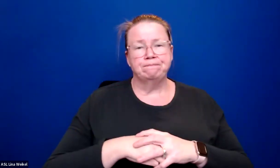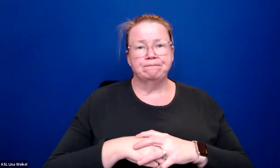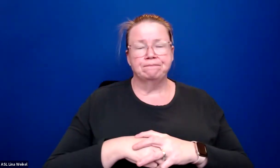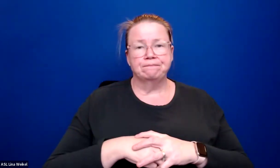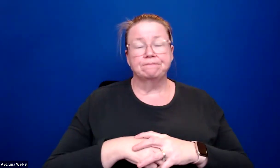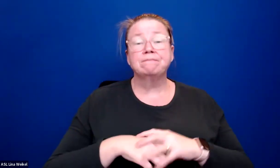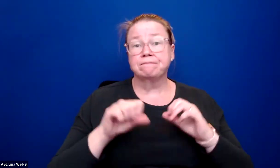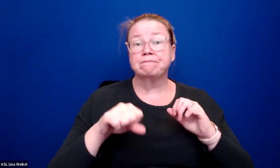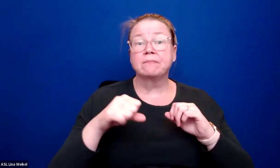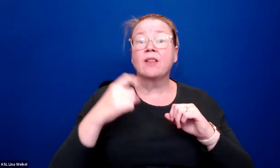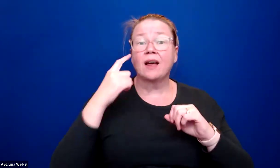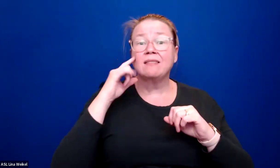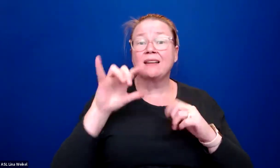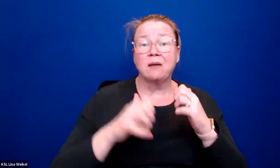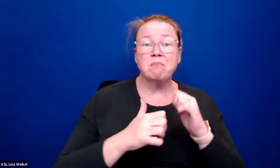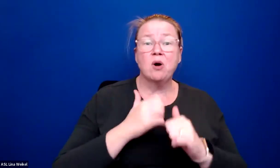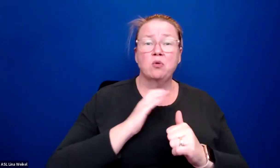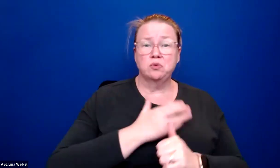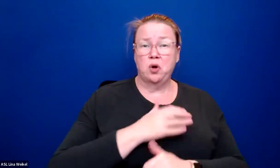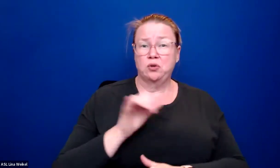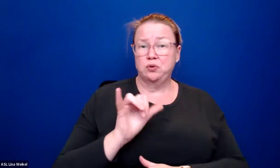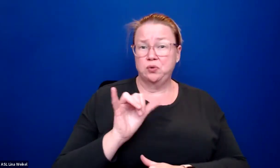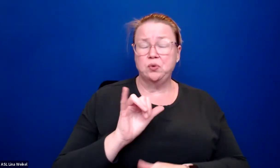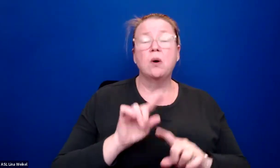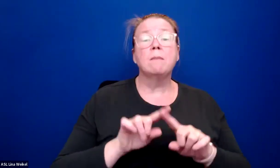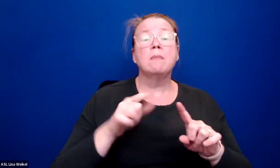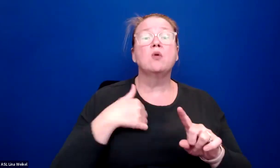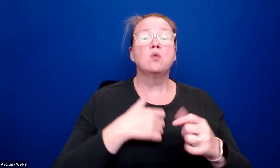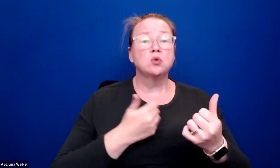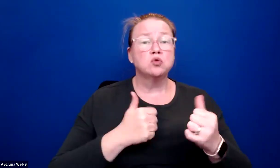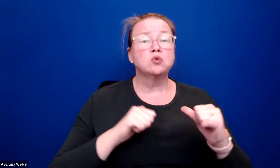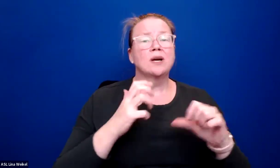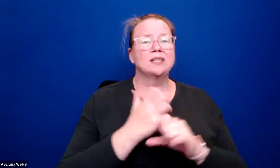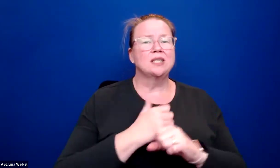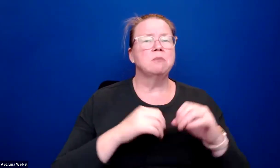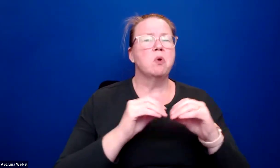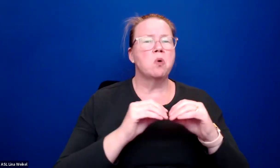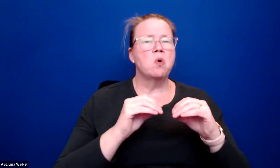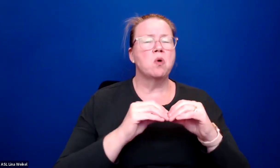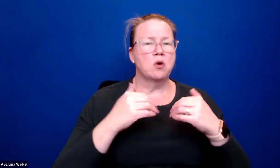Kendra Garcia: Yeah, I think that's mostly what ours is, too. But we're trying to get more of the youth involved.